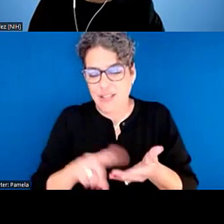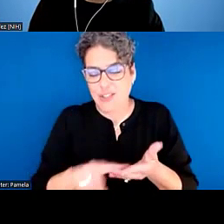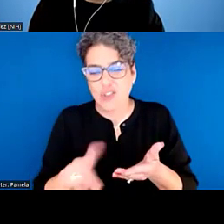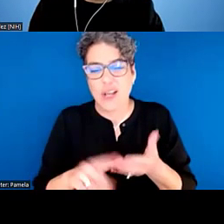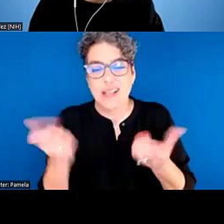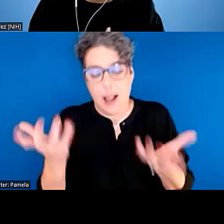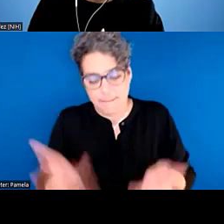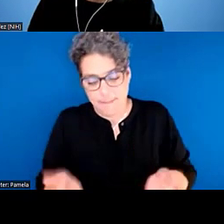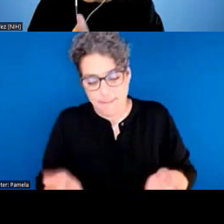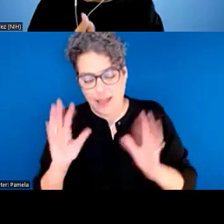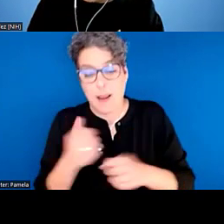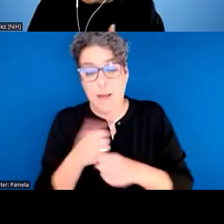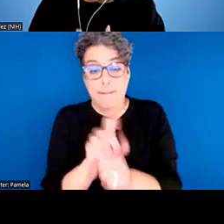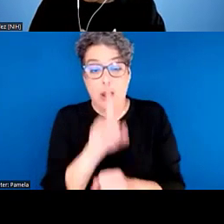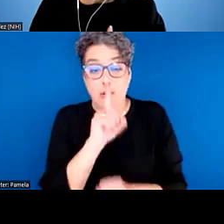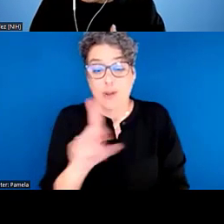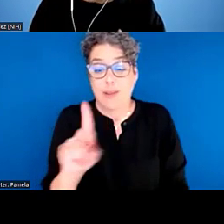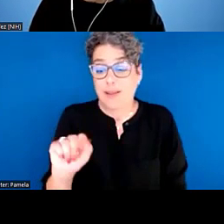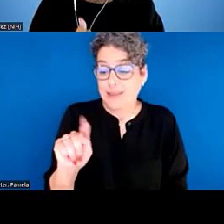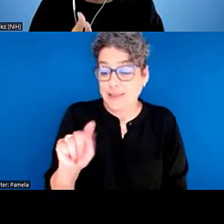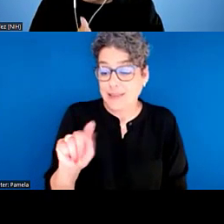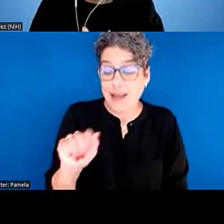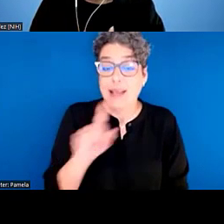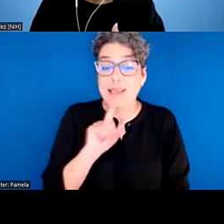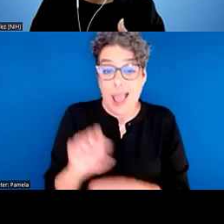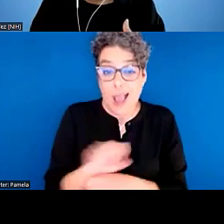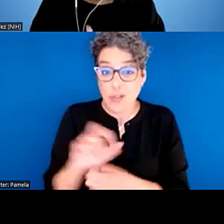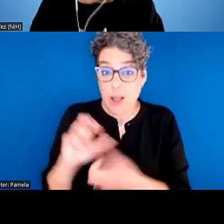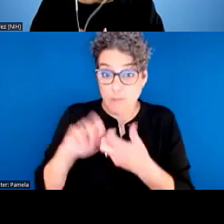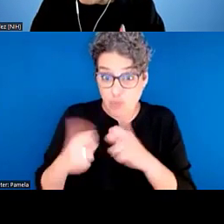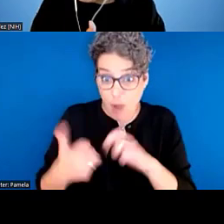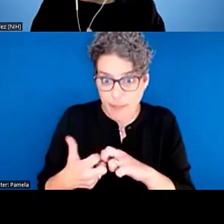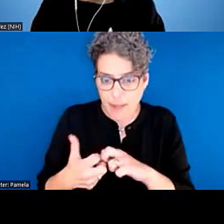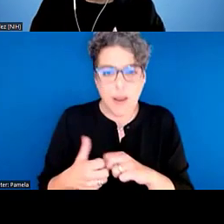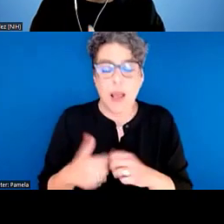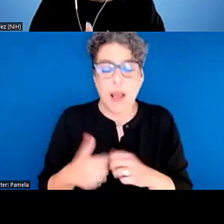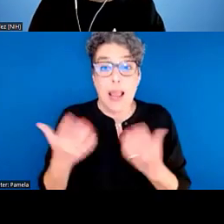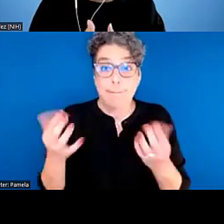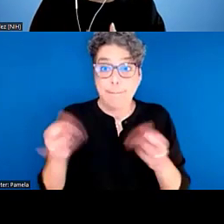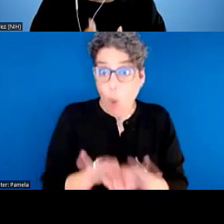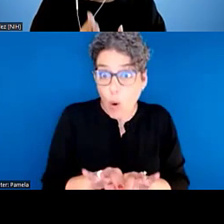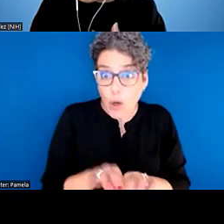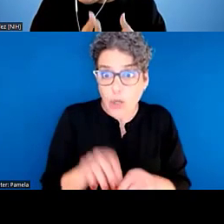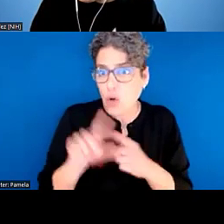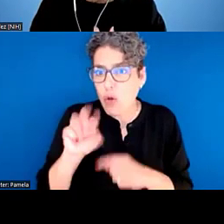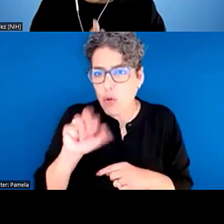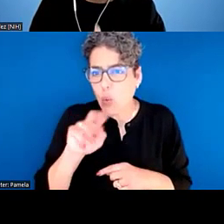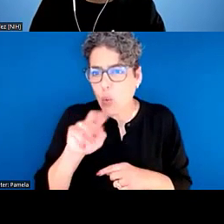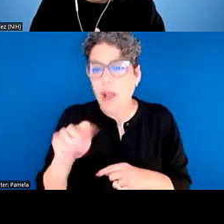whether or not the data are problematic, whether it was material to the grant. So we can hold it at that point